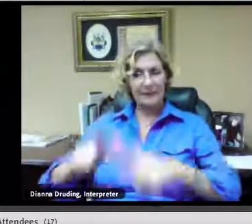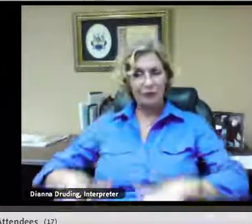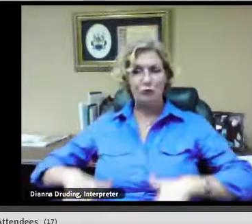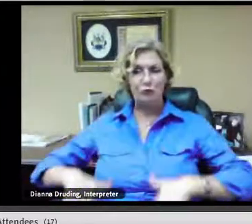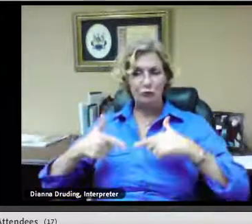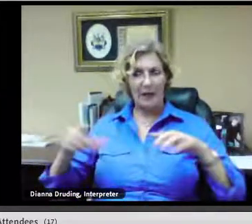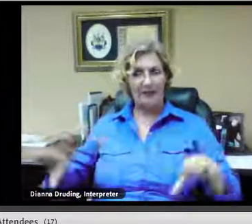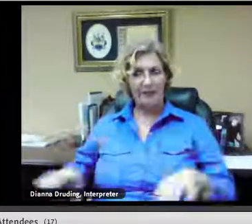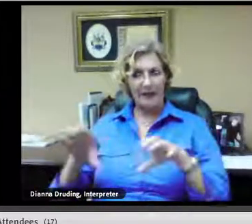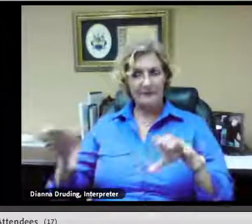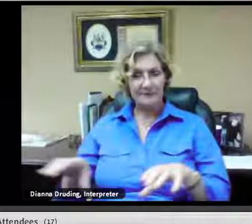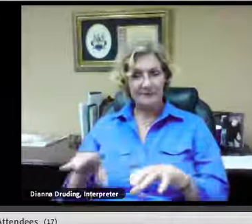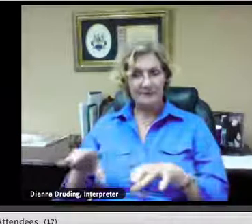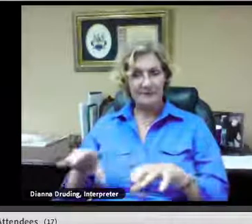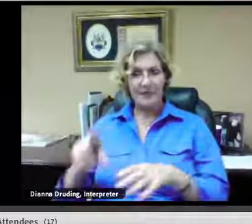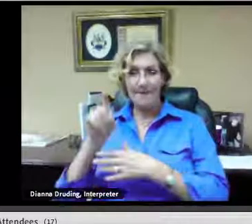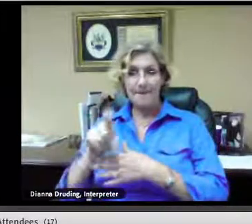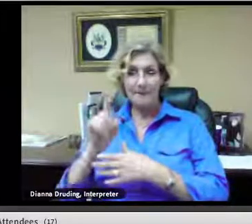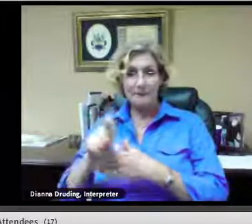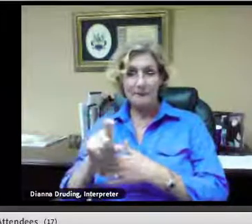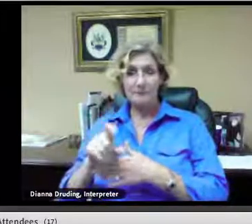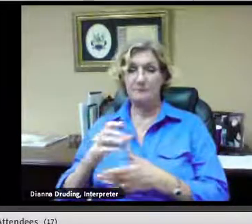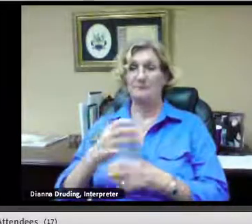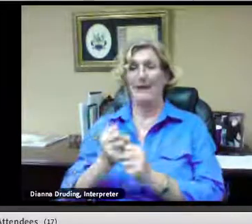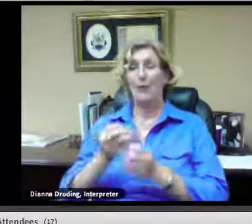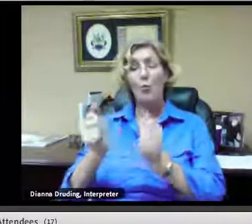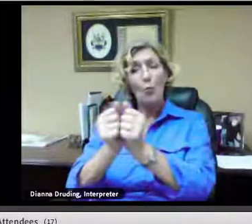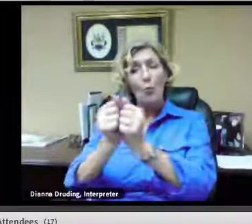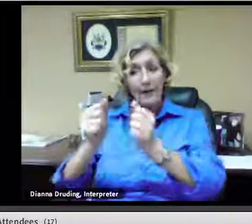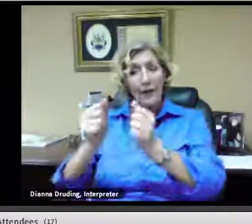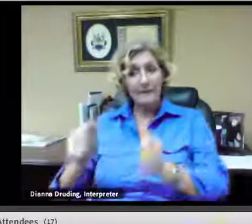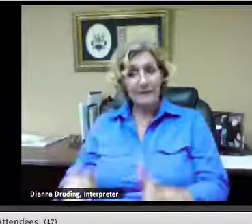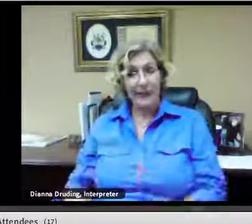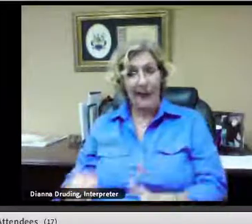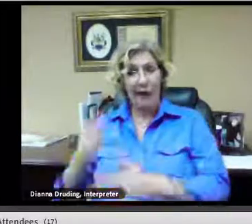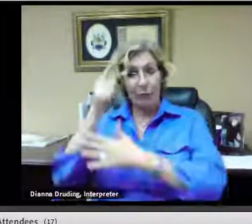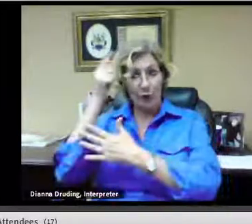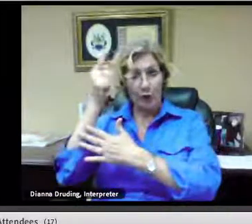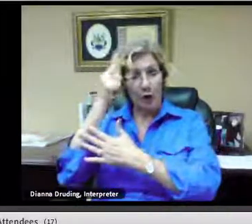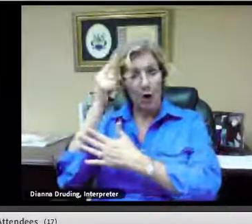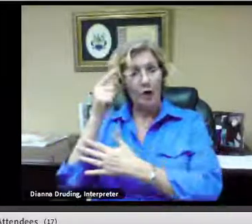without regard to the effects of medication, medical supplies,